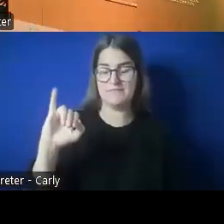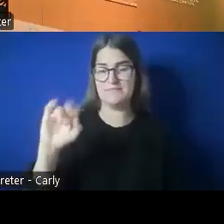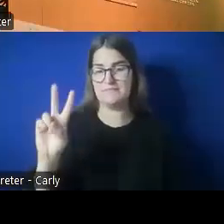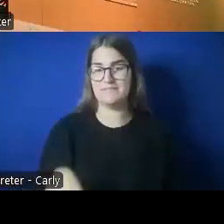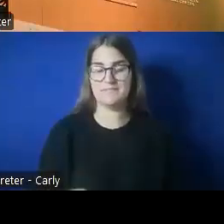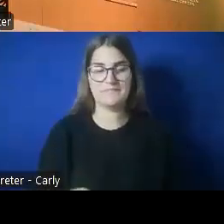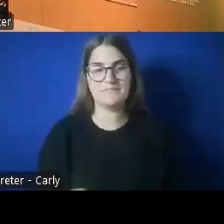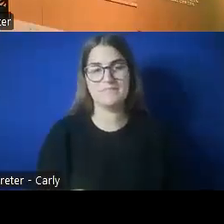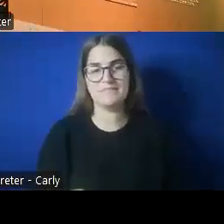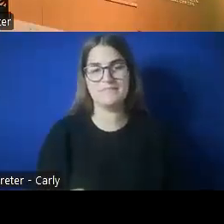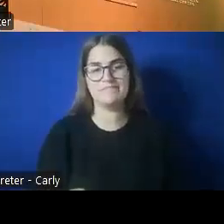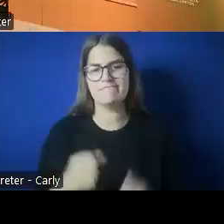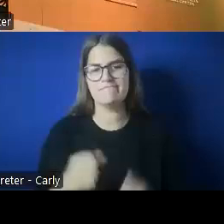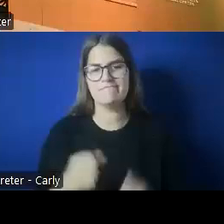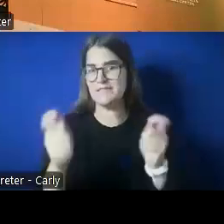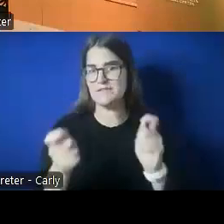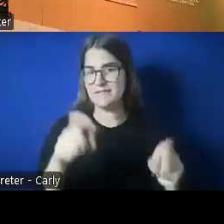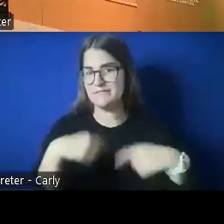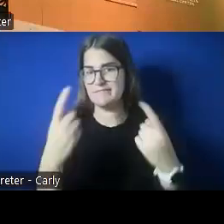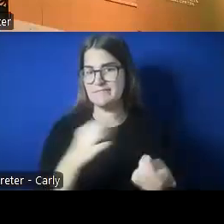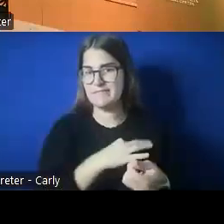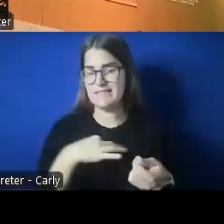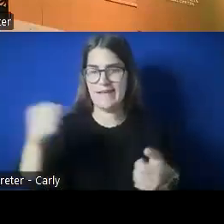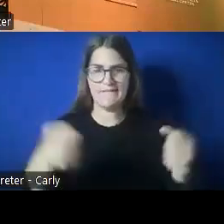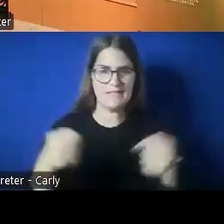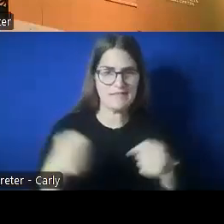of changes over the years and in terms of Staffing and other things which we'll talk about a little